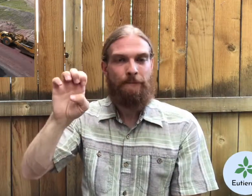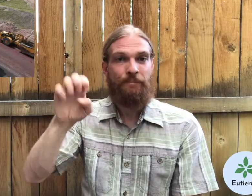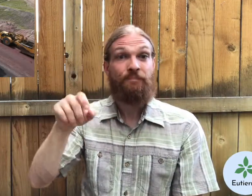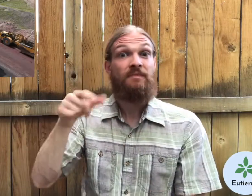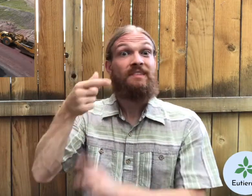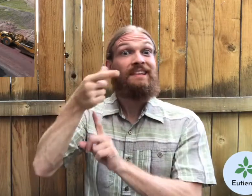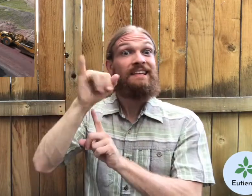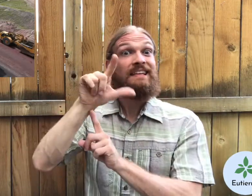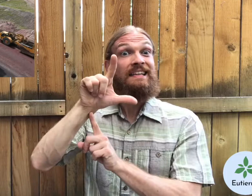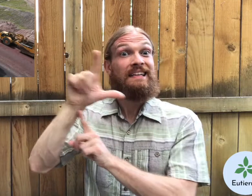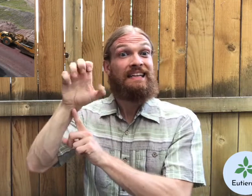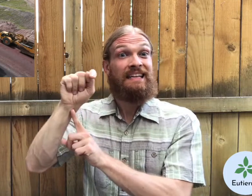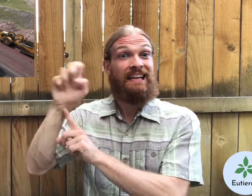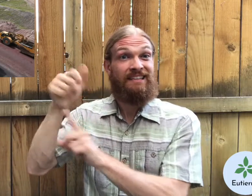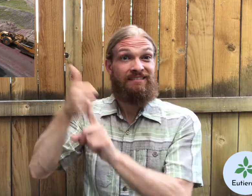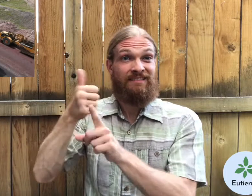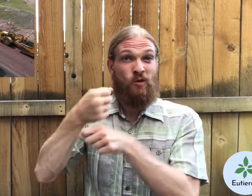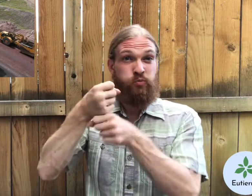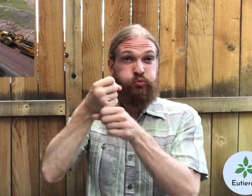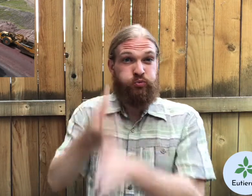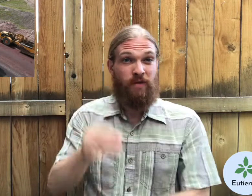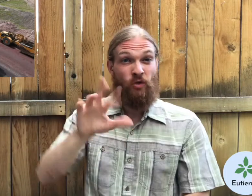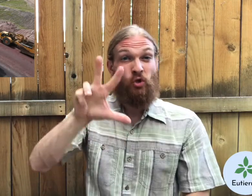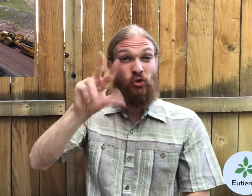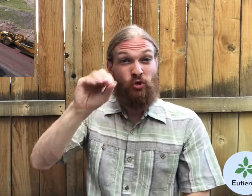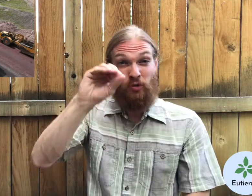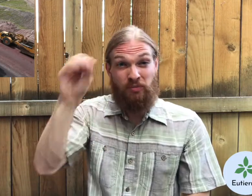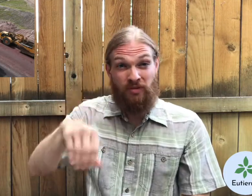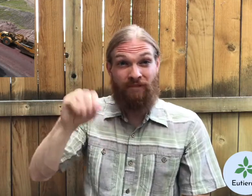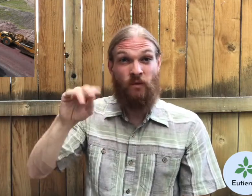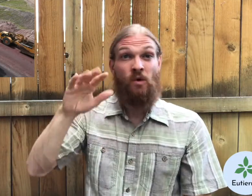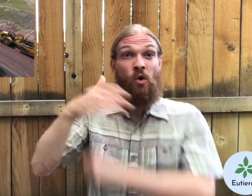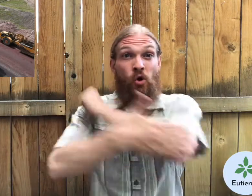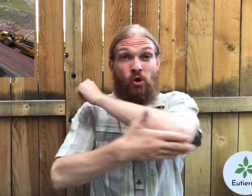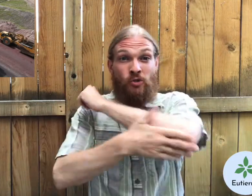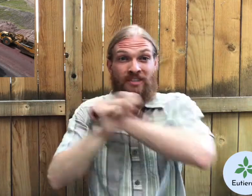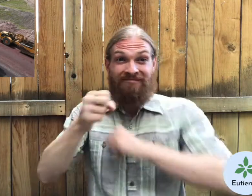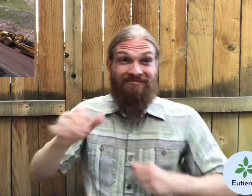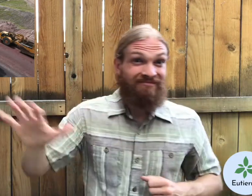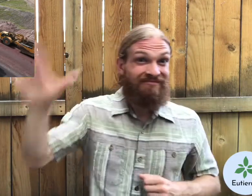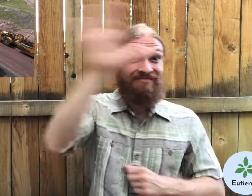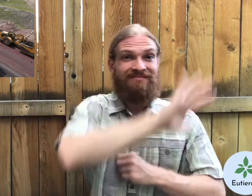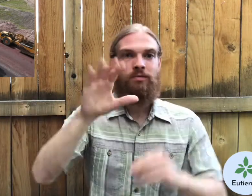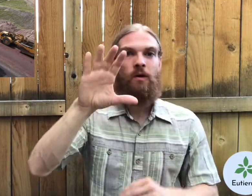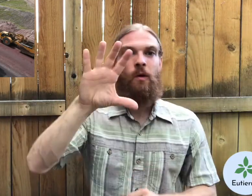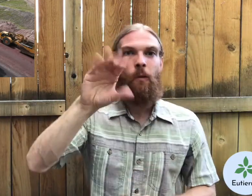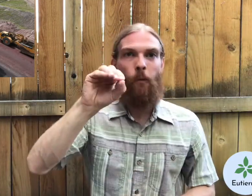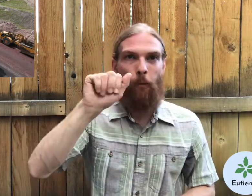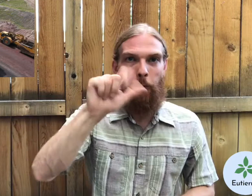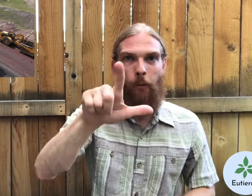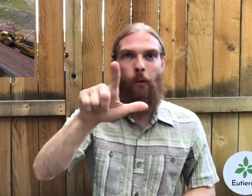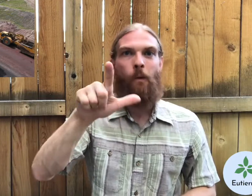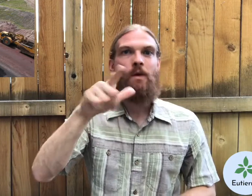Gillette is the producer of 30% of the country's coal